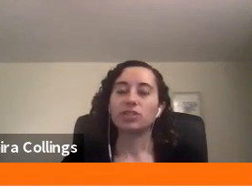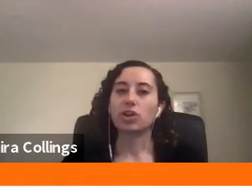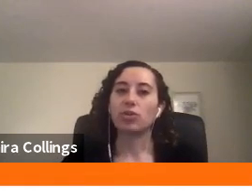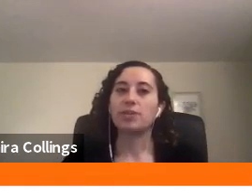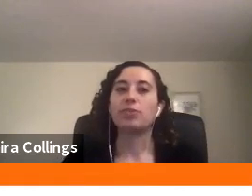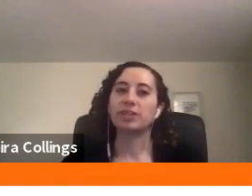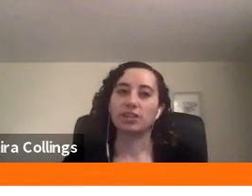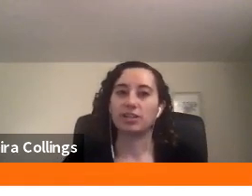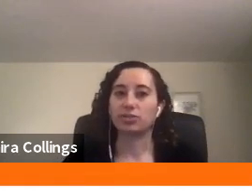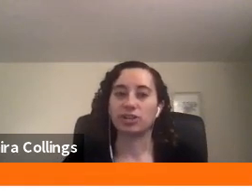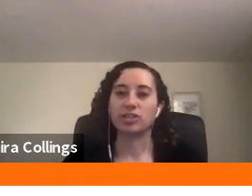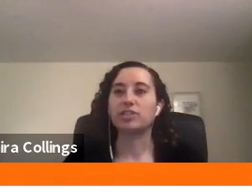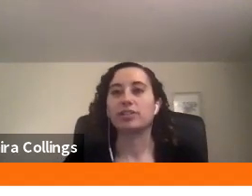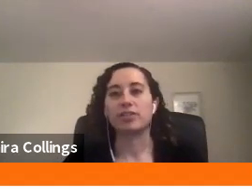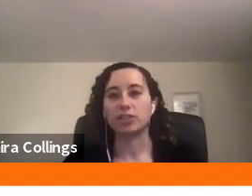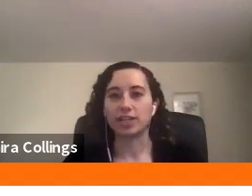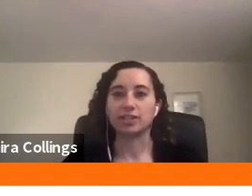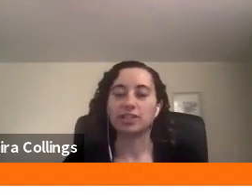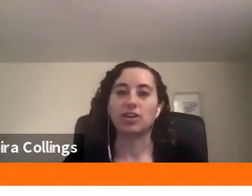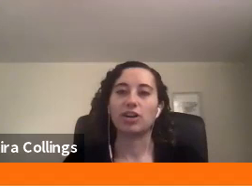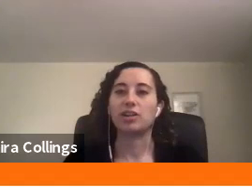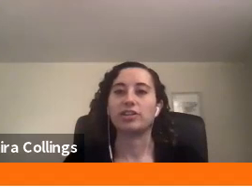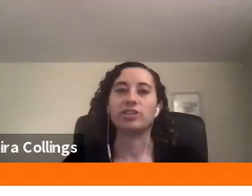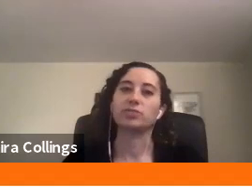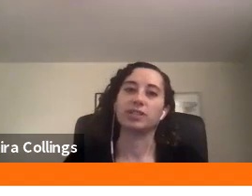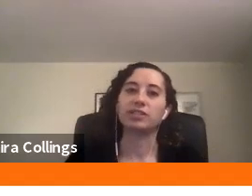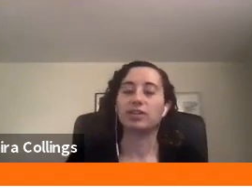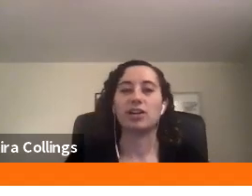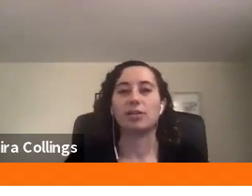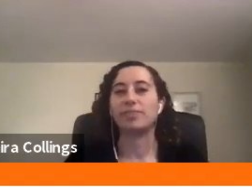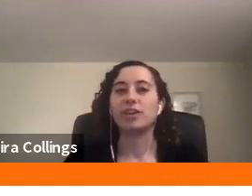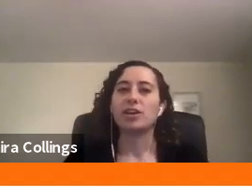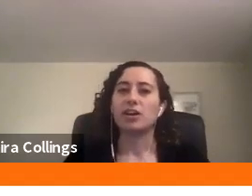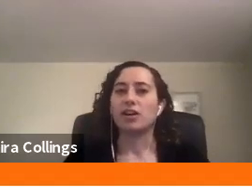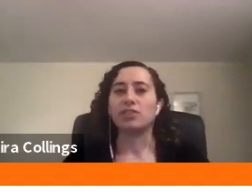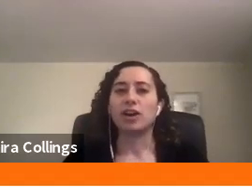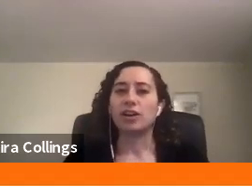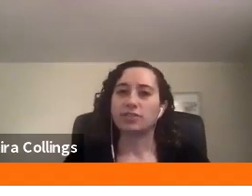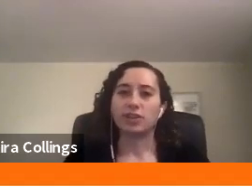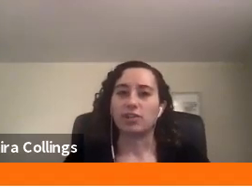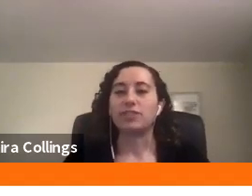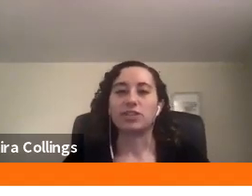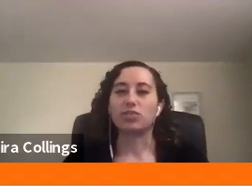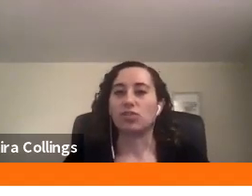indicator of how much someone is eating or how much they are restricting o people with eating disorders of